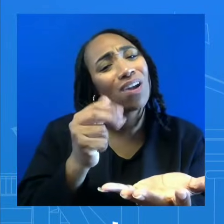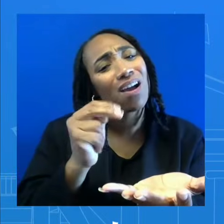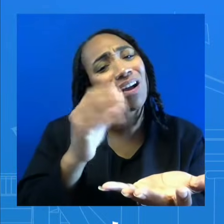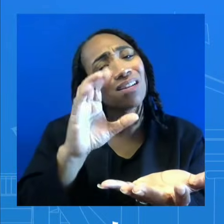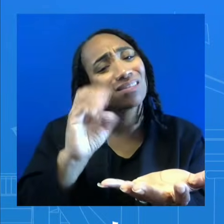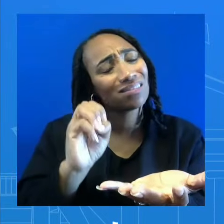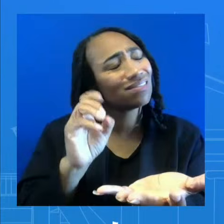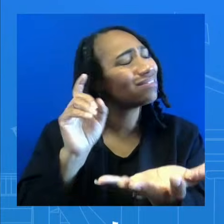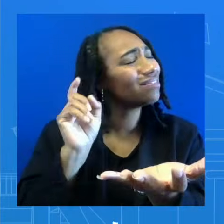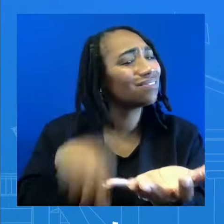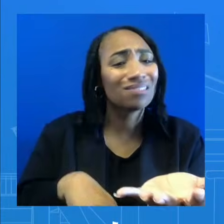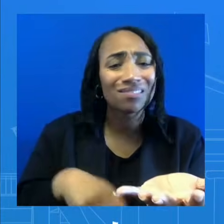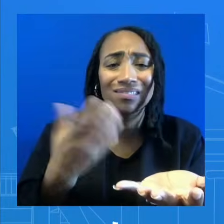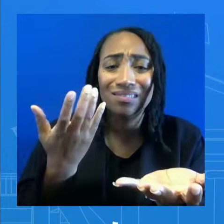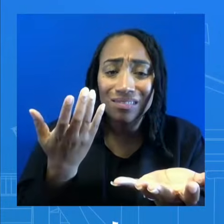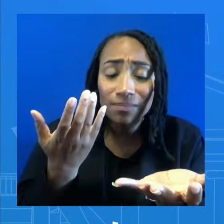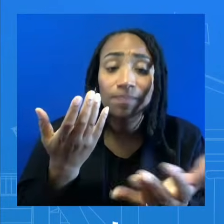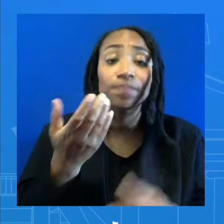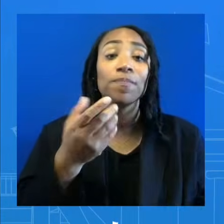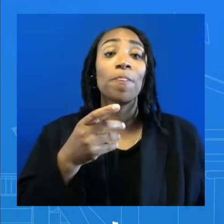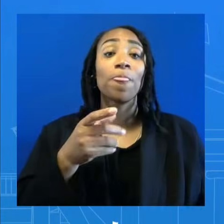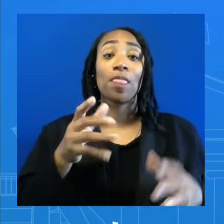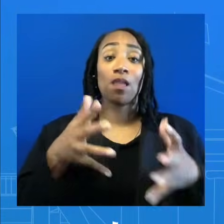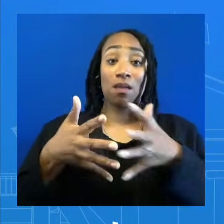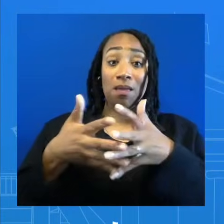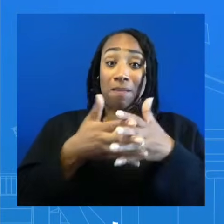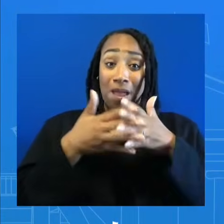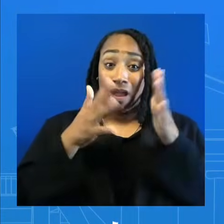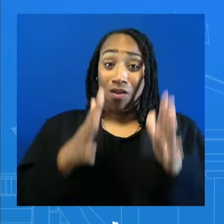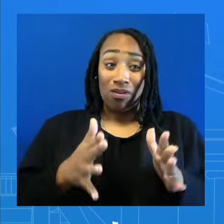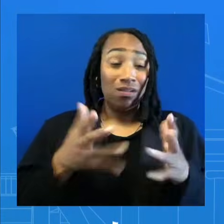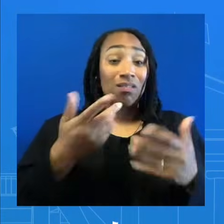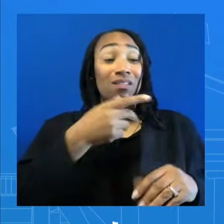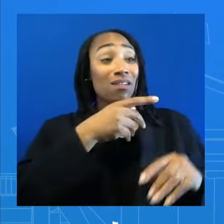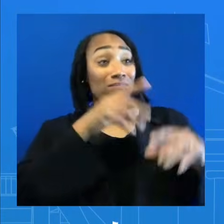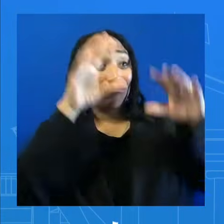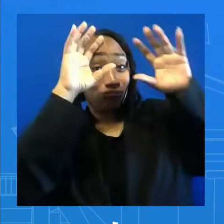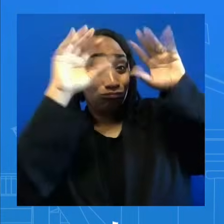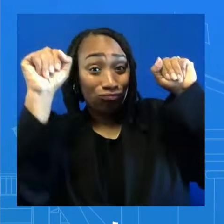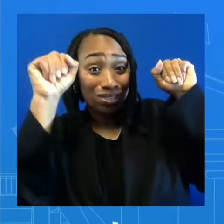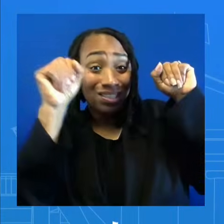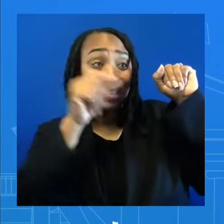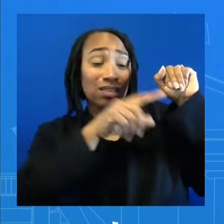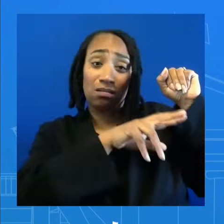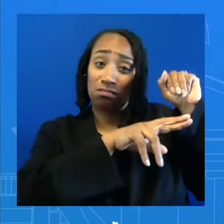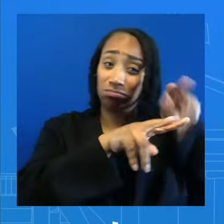to Americans over the past almost four years when he has made these types of important decisions.